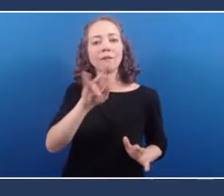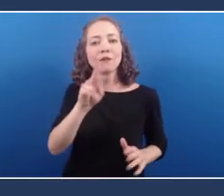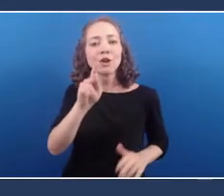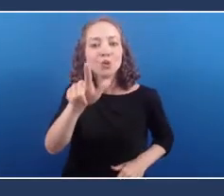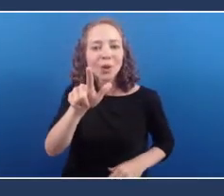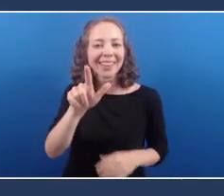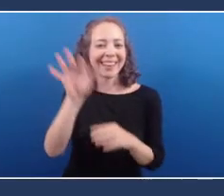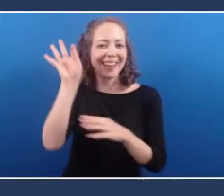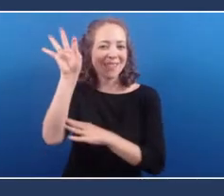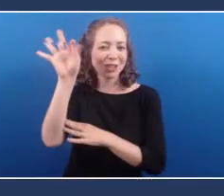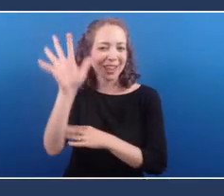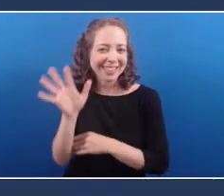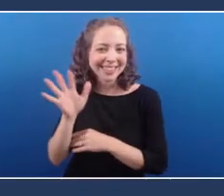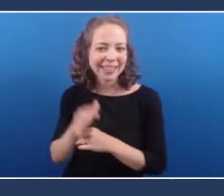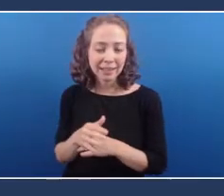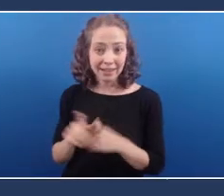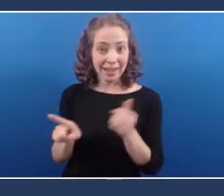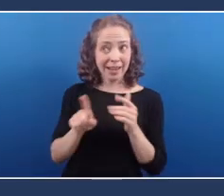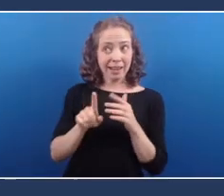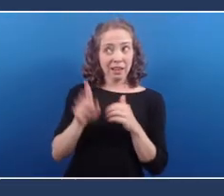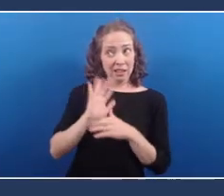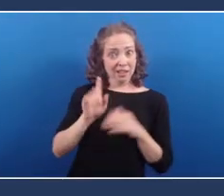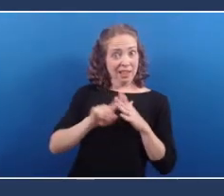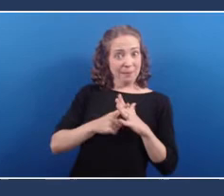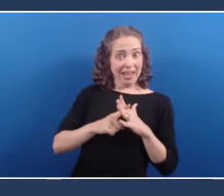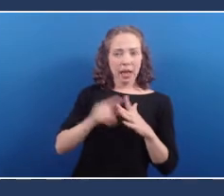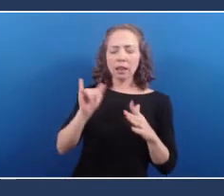So, I have a great conversation with my manager around how can